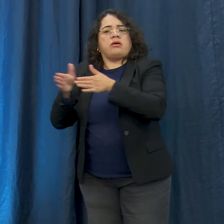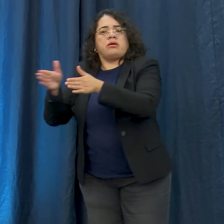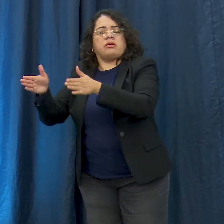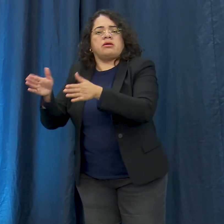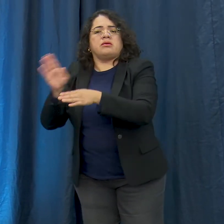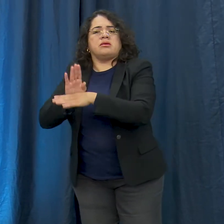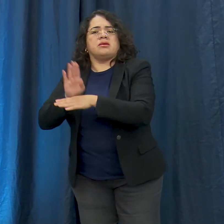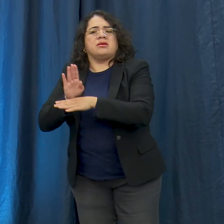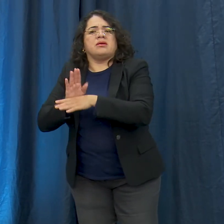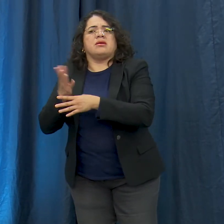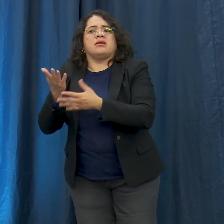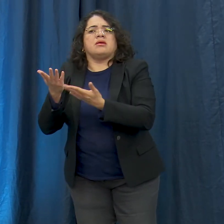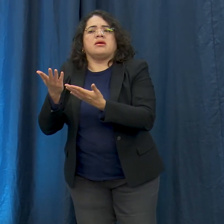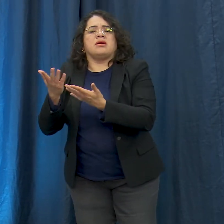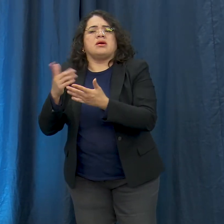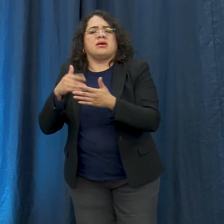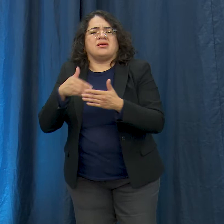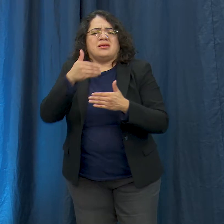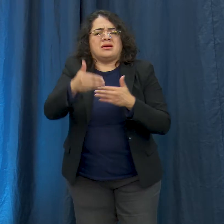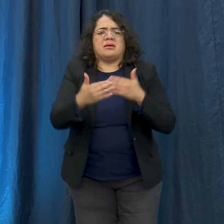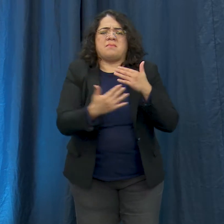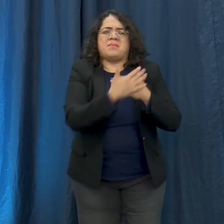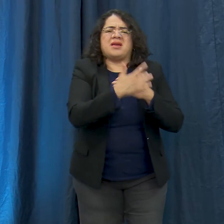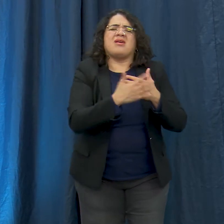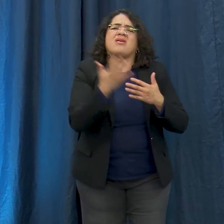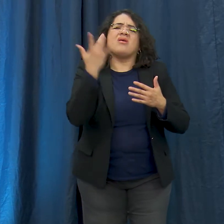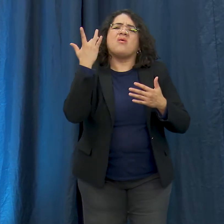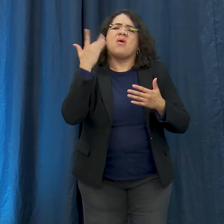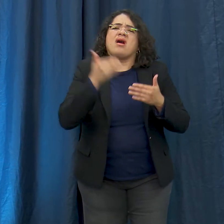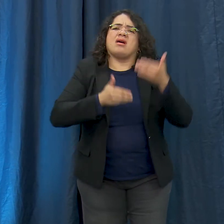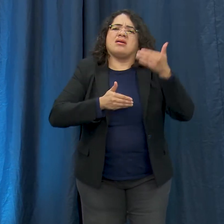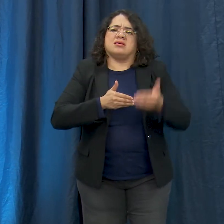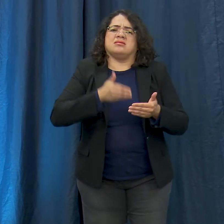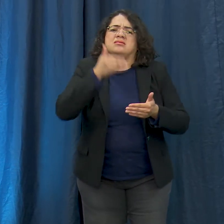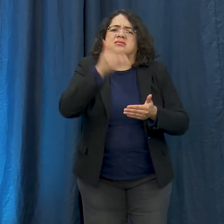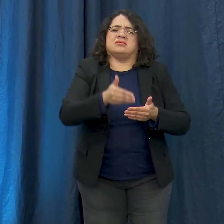the beach is probably coming soon. Why are those being out rolled out every